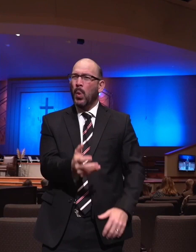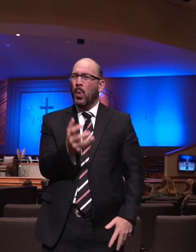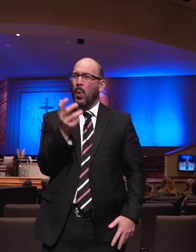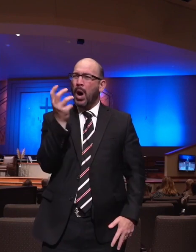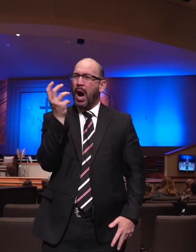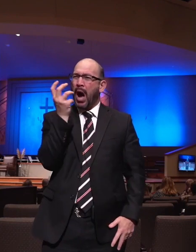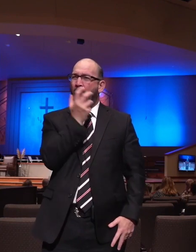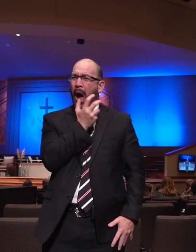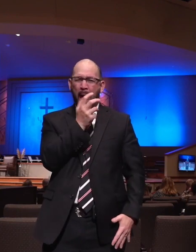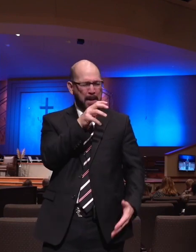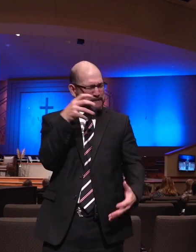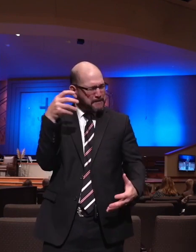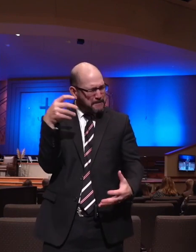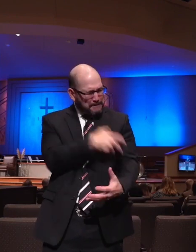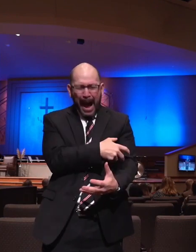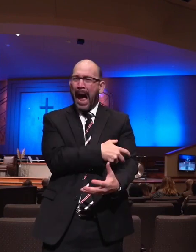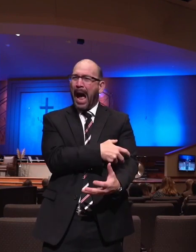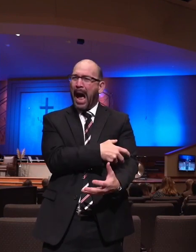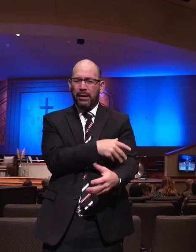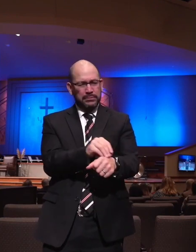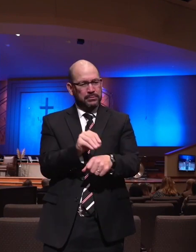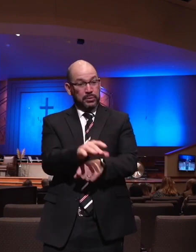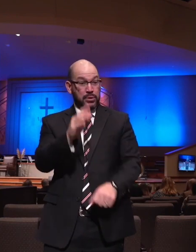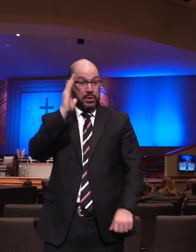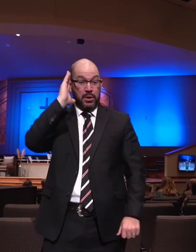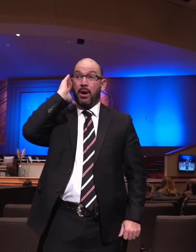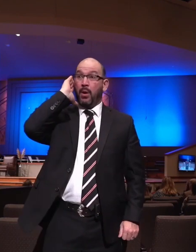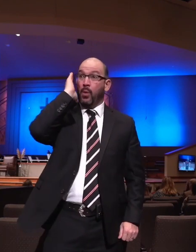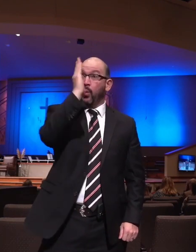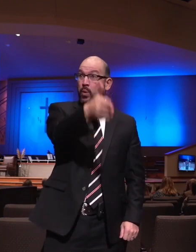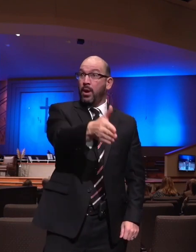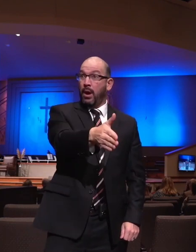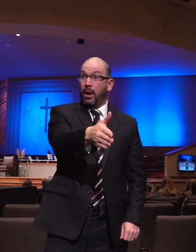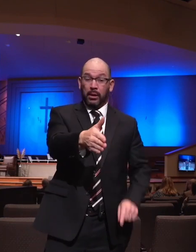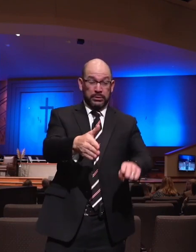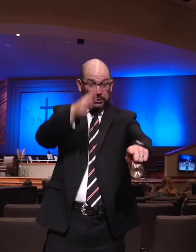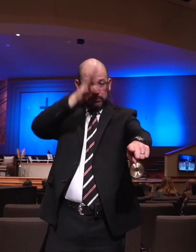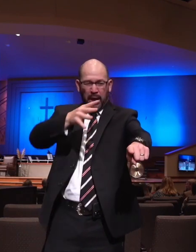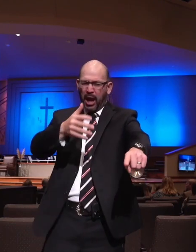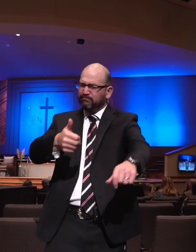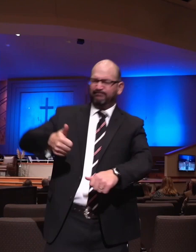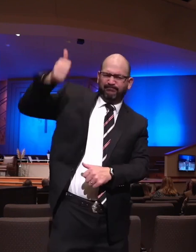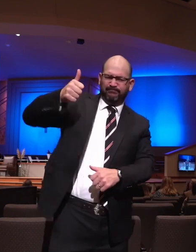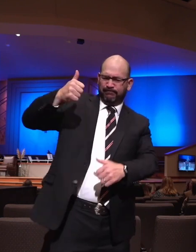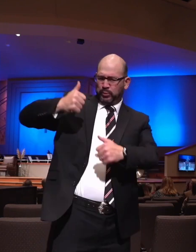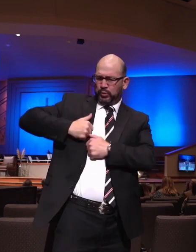compassion and she's going to influence one of the most powerful people that the